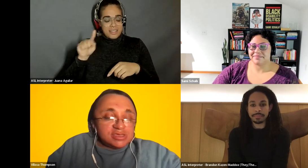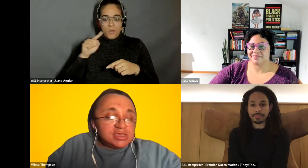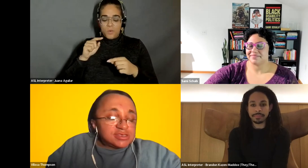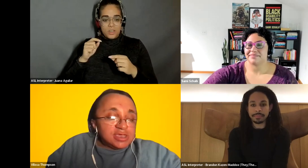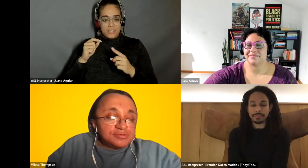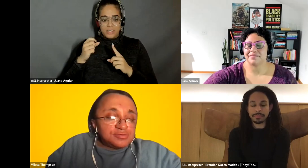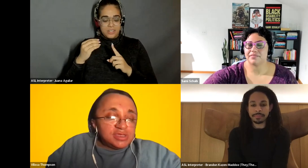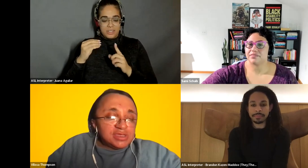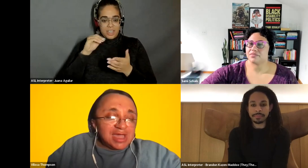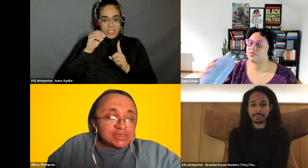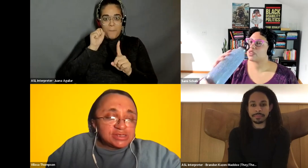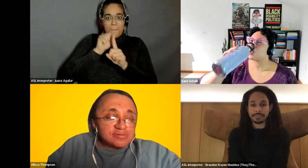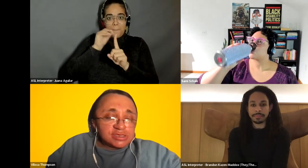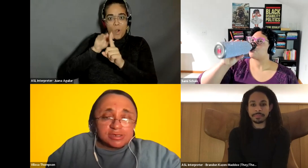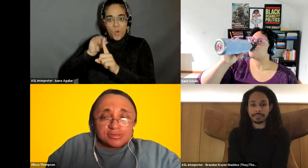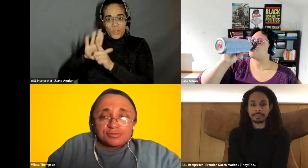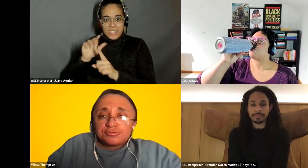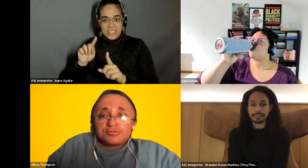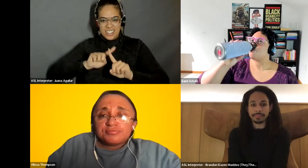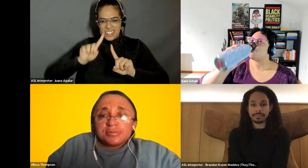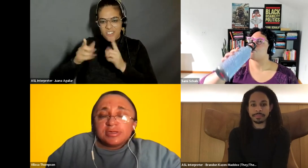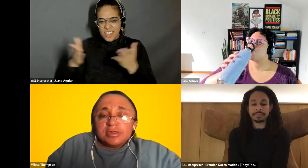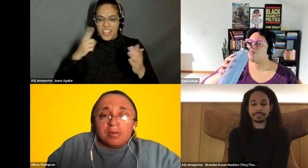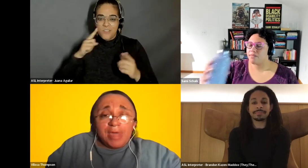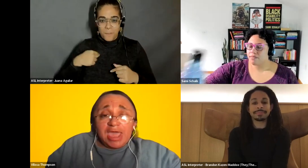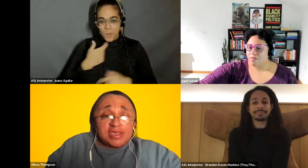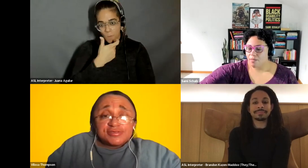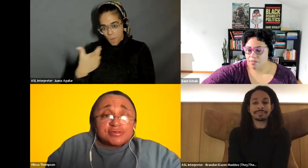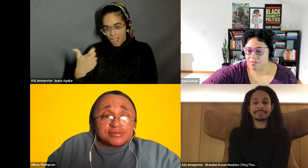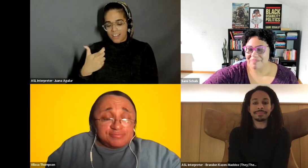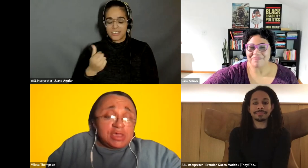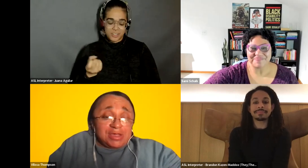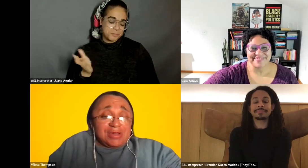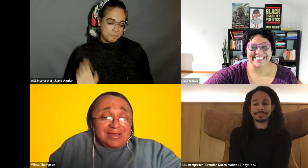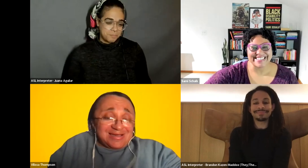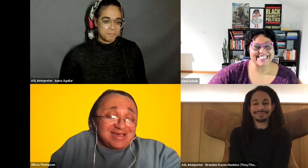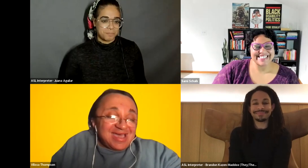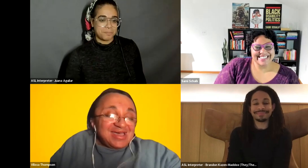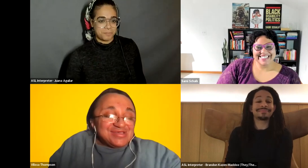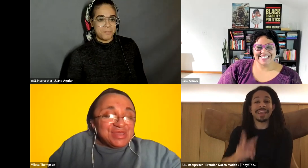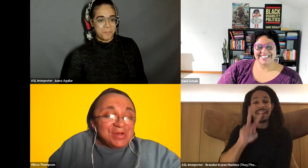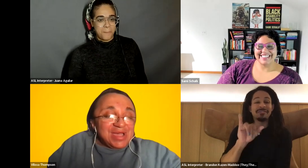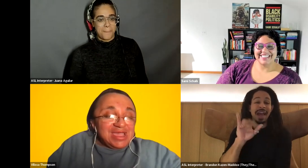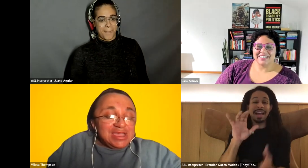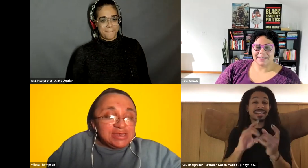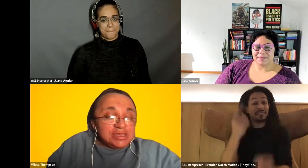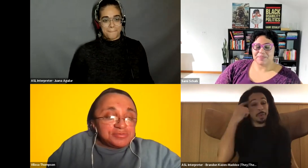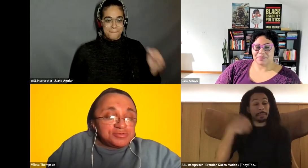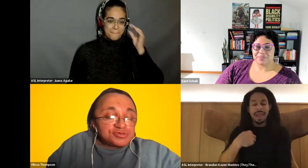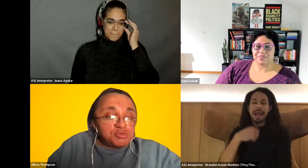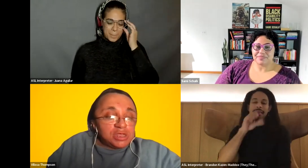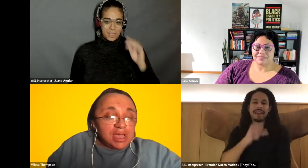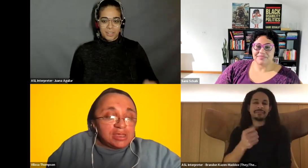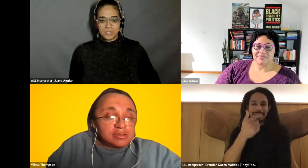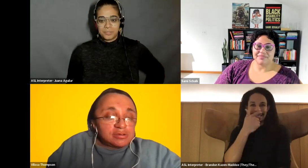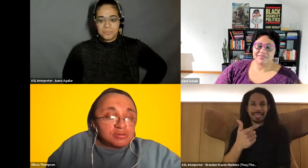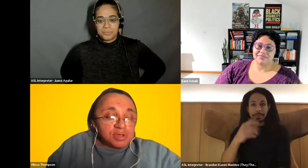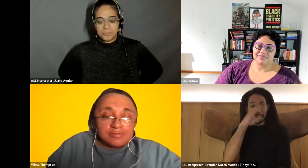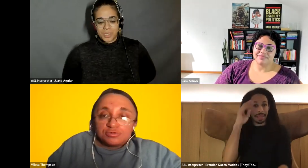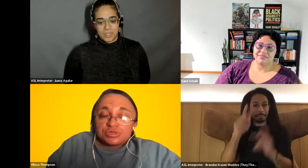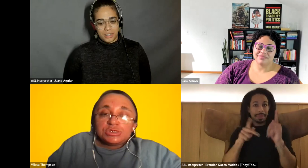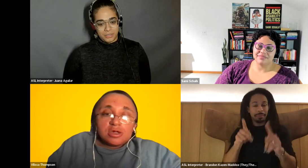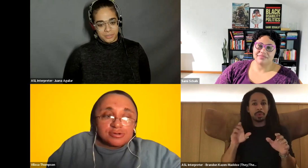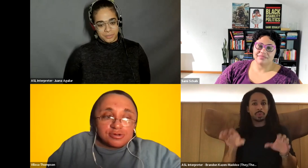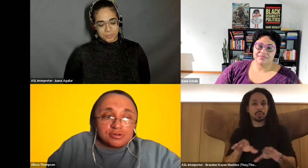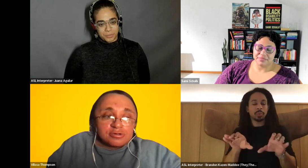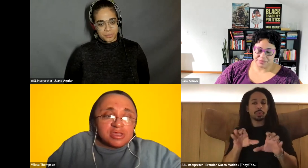Vilissa Thompson: Yes, and for me. I just love seeing us too bad as things. you know, and for someone like Raisin, who's younger?